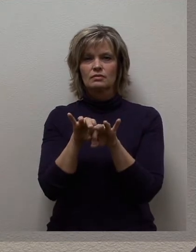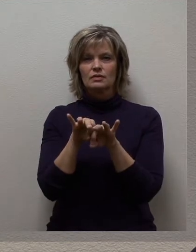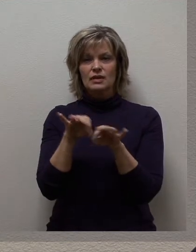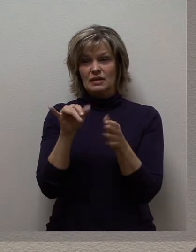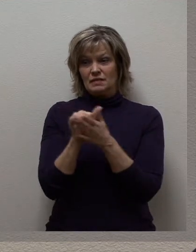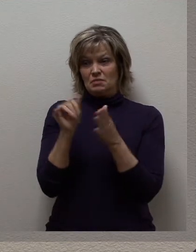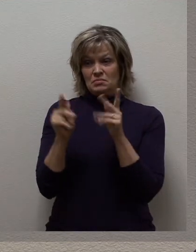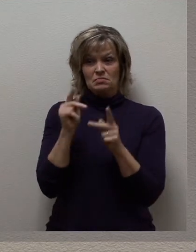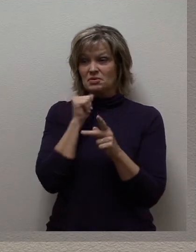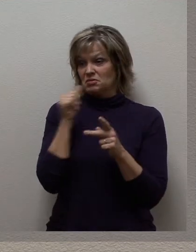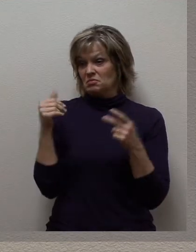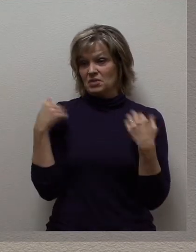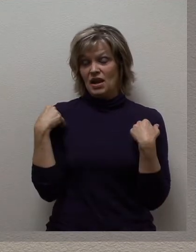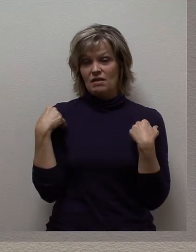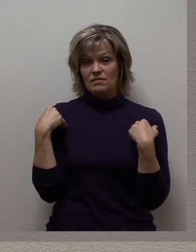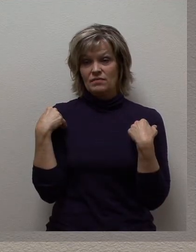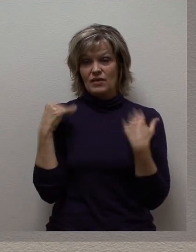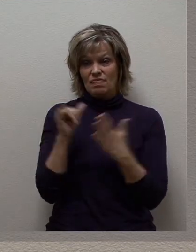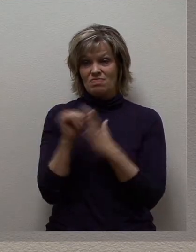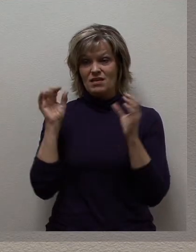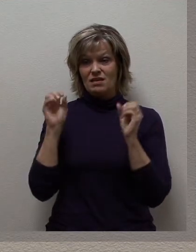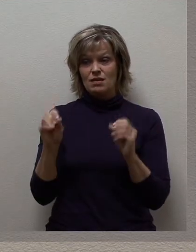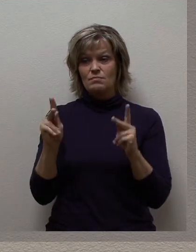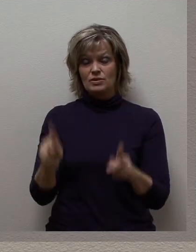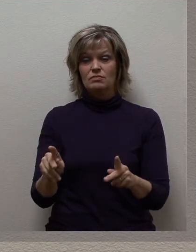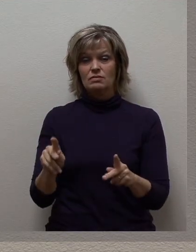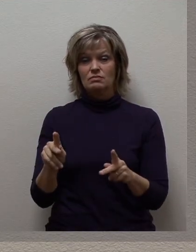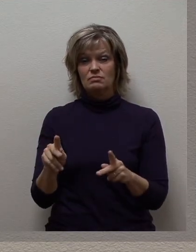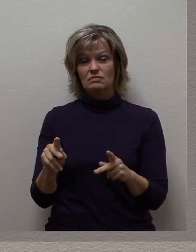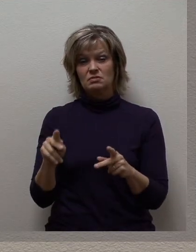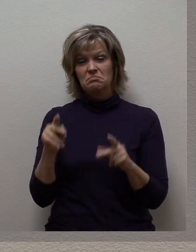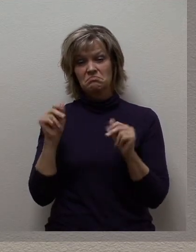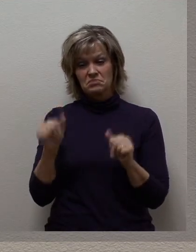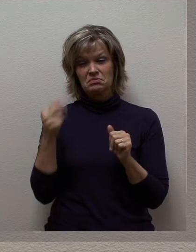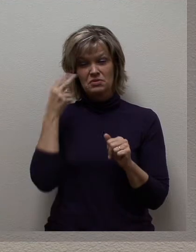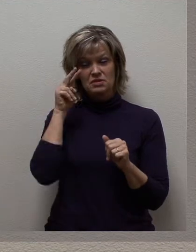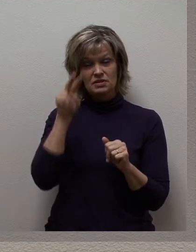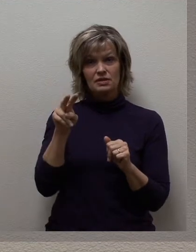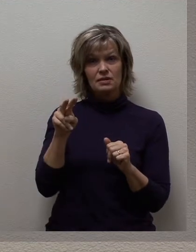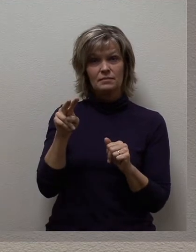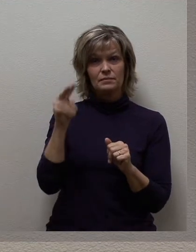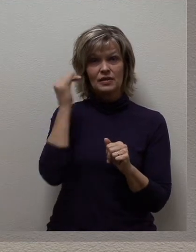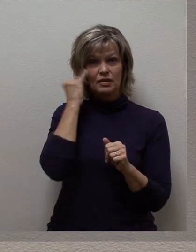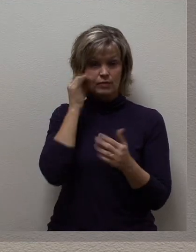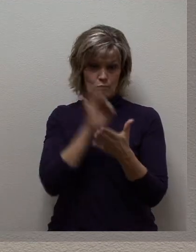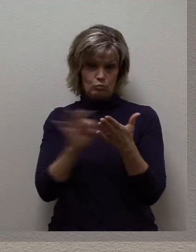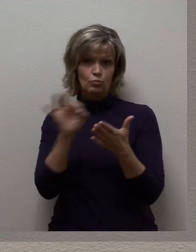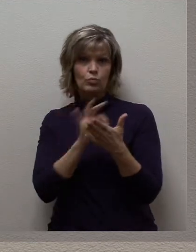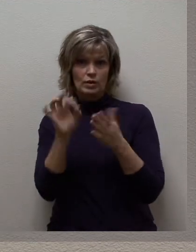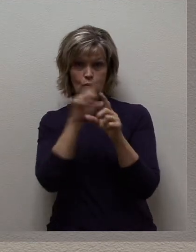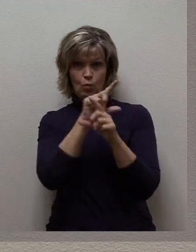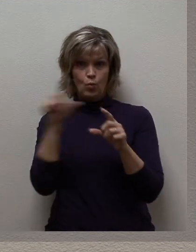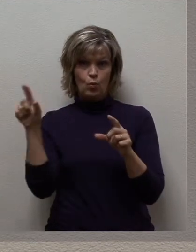opportunity necessarily and they can see it if it's on written, or if it's close captioned on the screen,